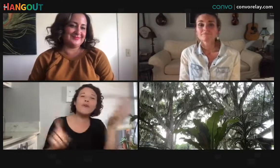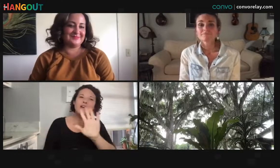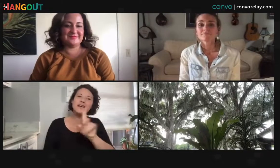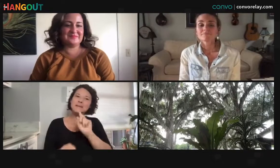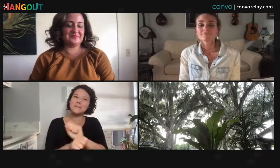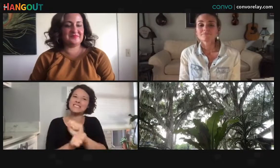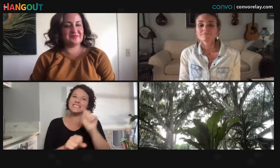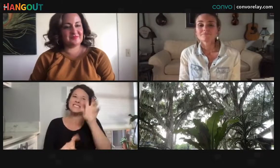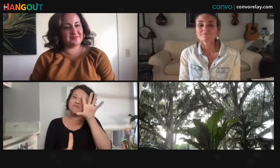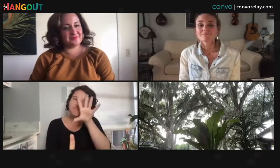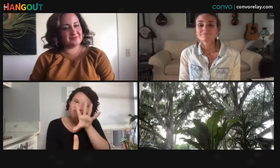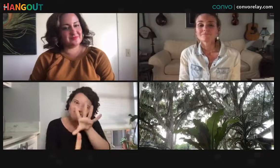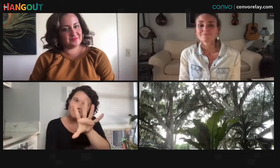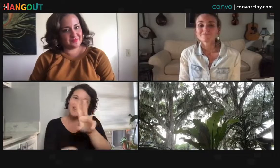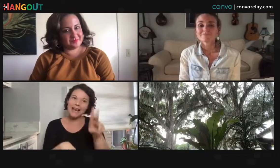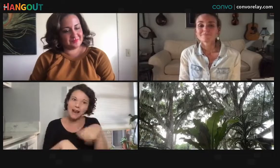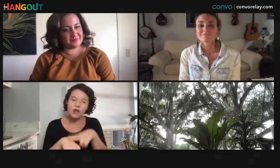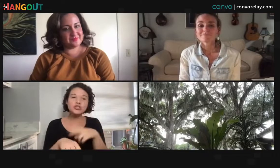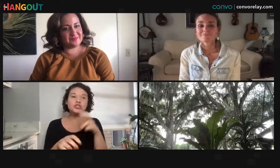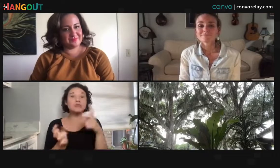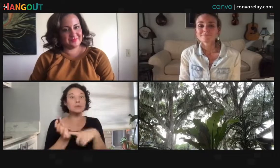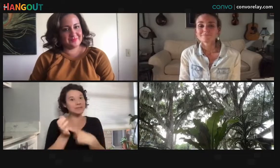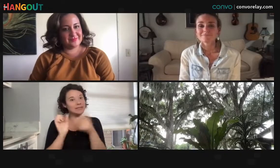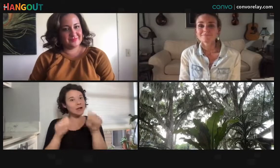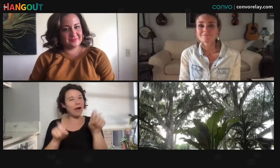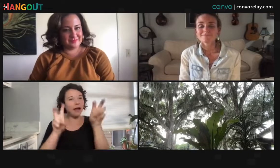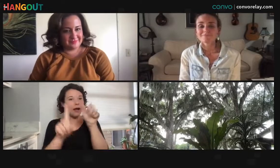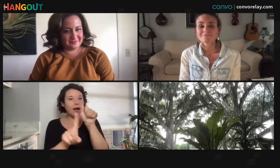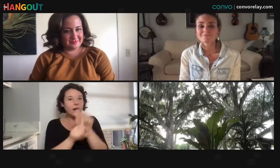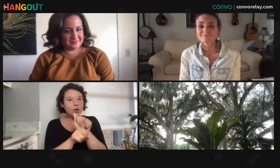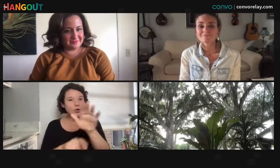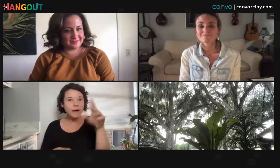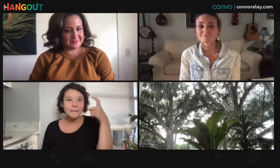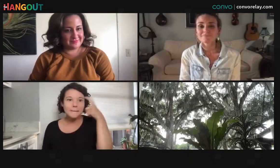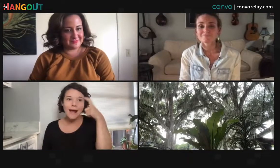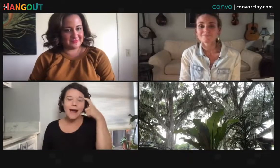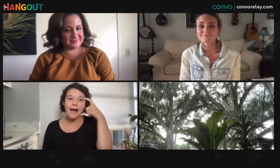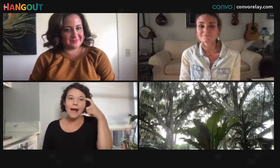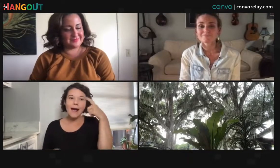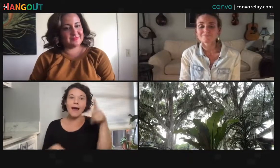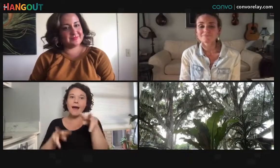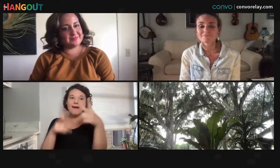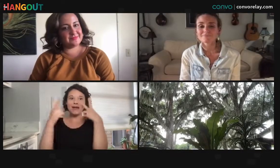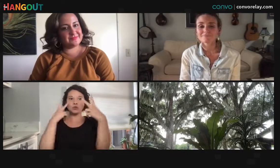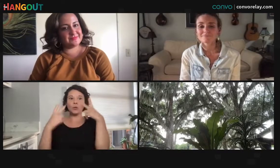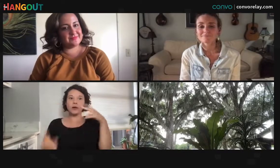something that's beautiful that's meant to be focused on nature not just something in the background but as you